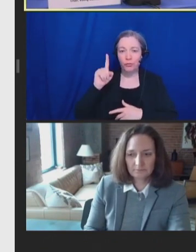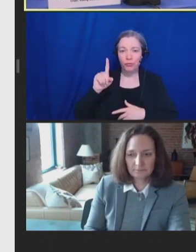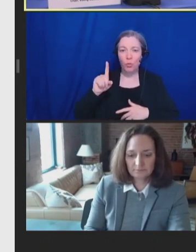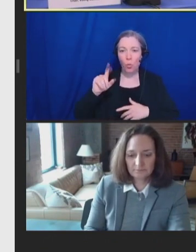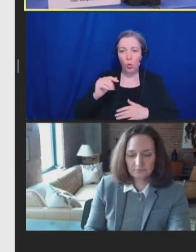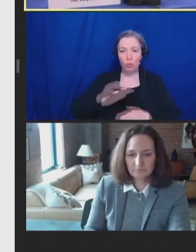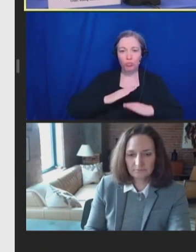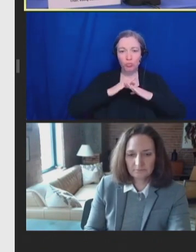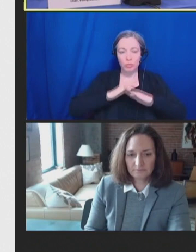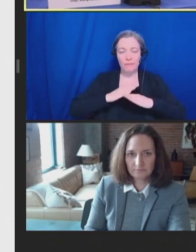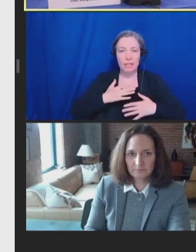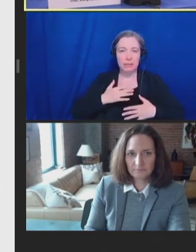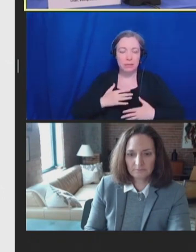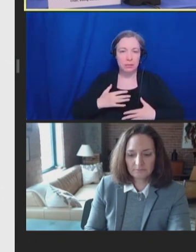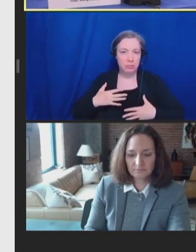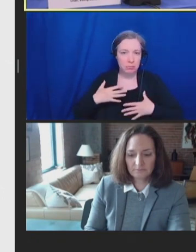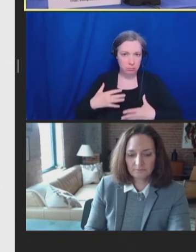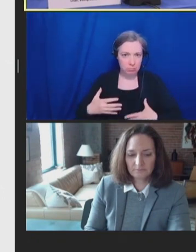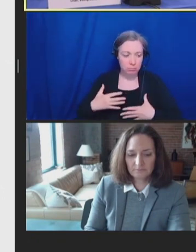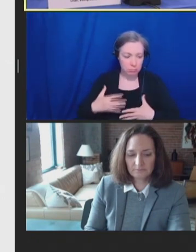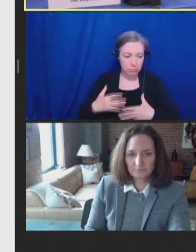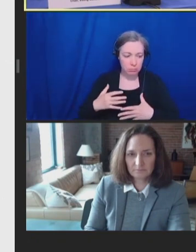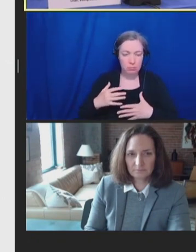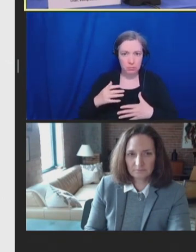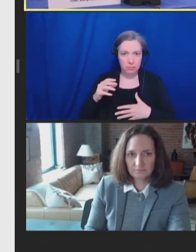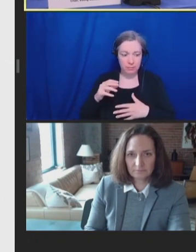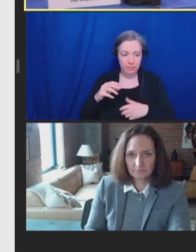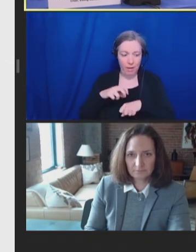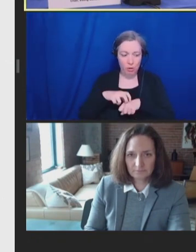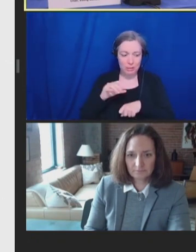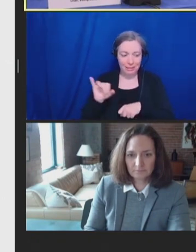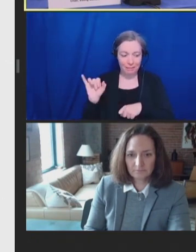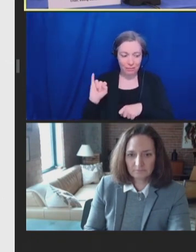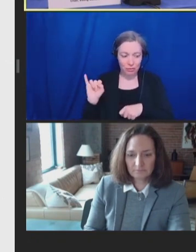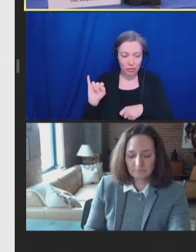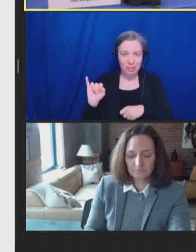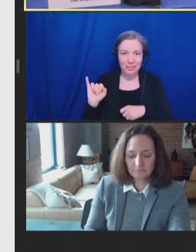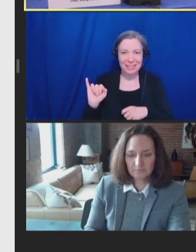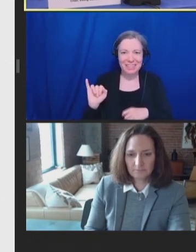speakers in this session will discuss the use of monoclonal antibodies for passive immunization.